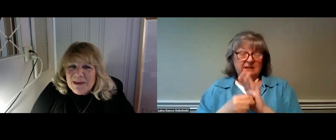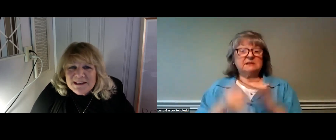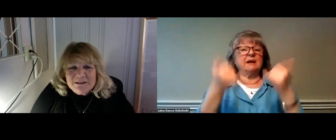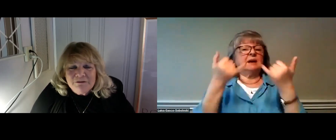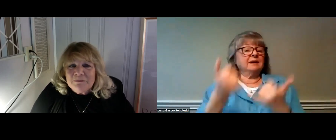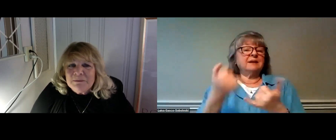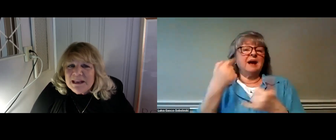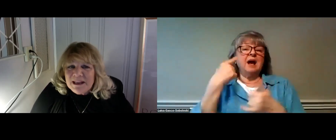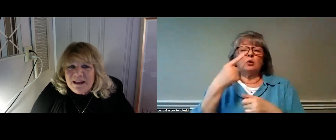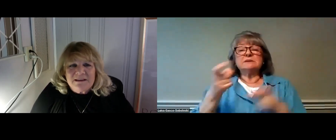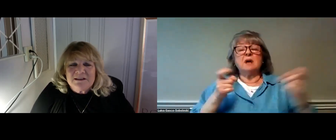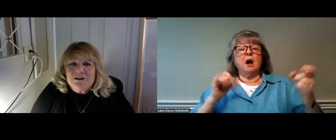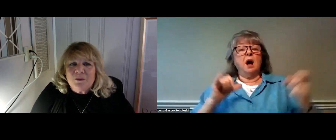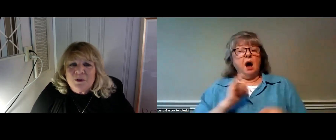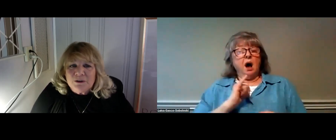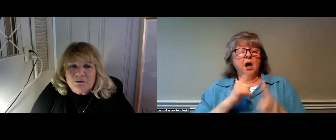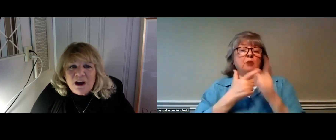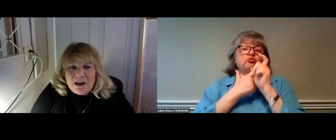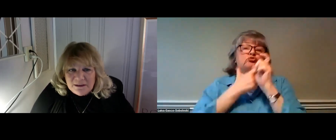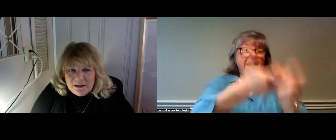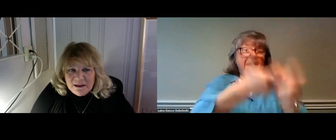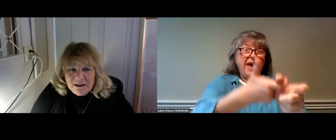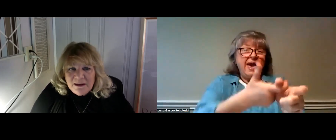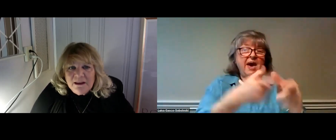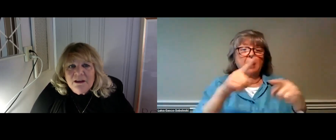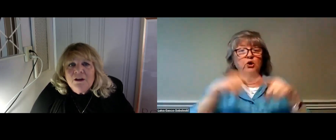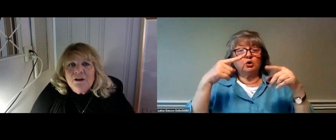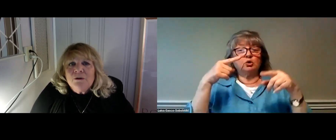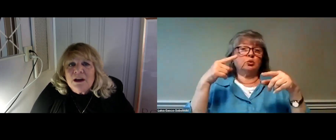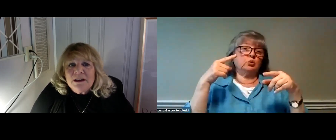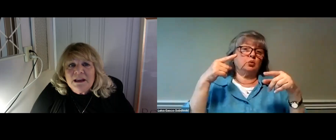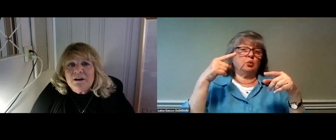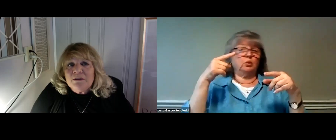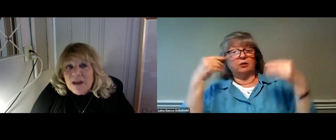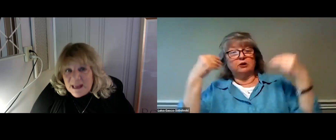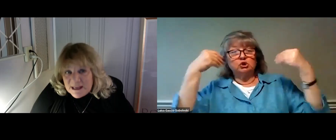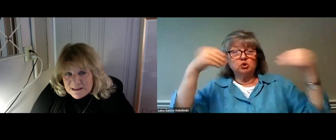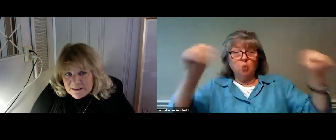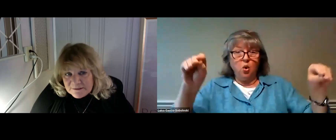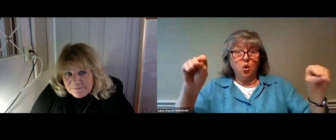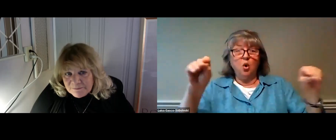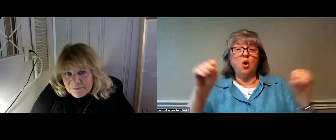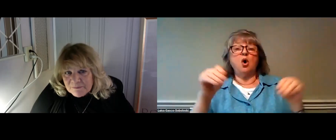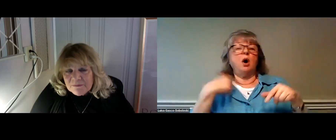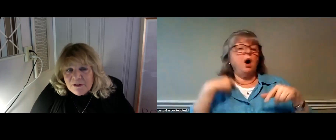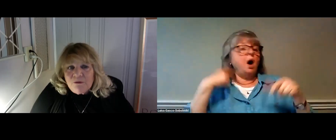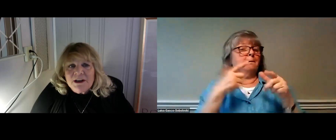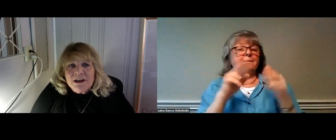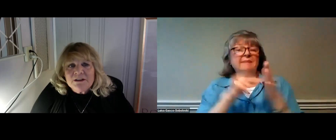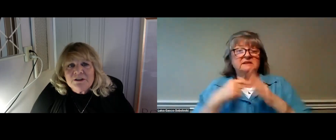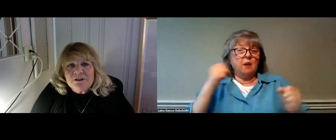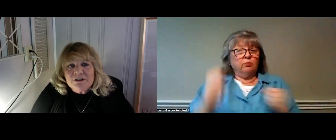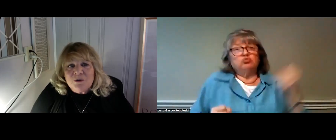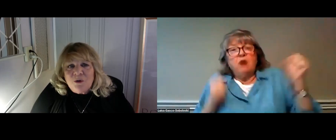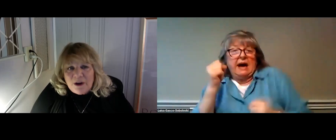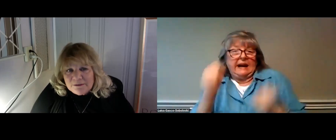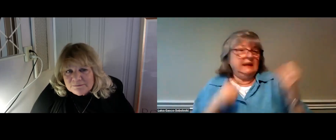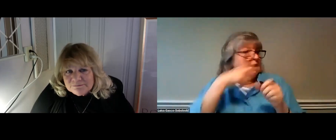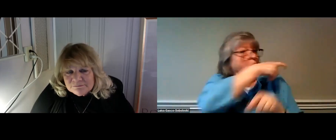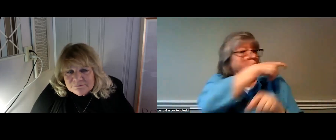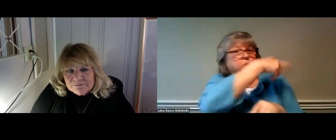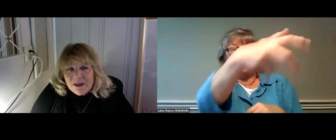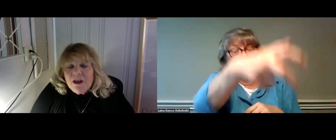there are many different meanings to the word 'run'. Running in a race, running to the store,